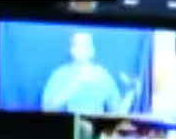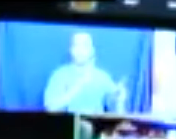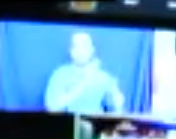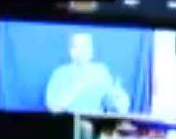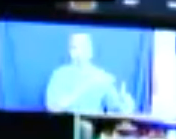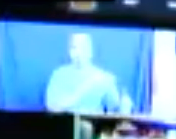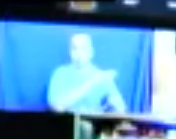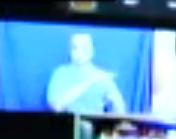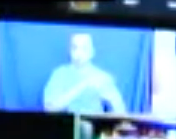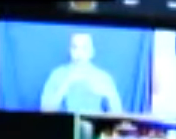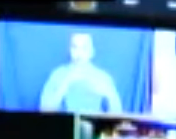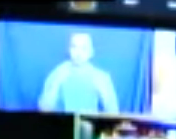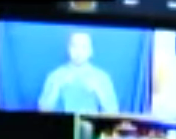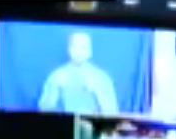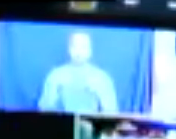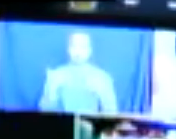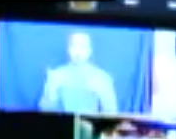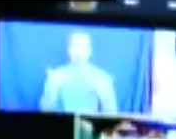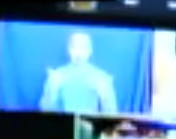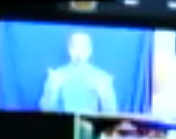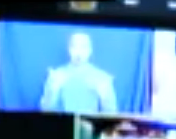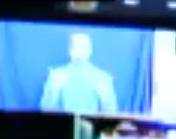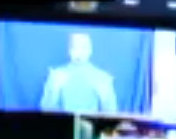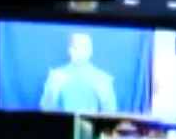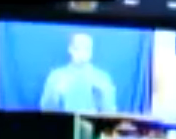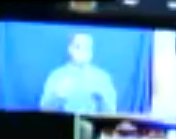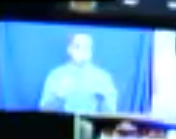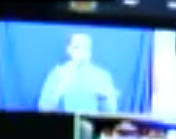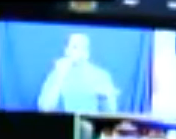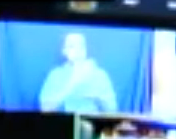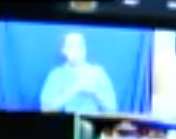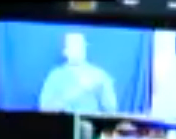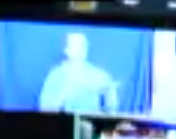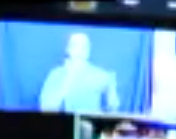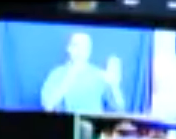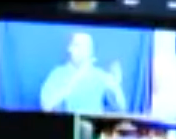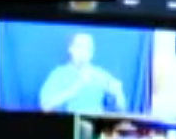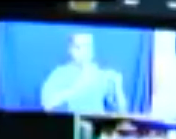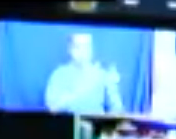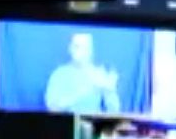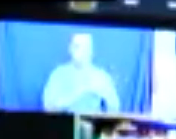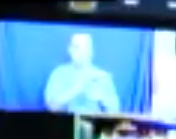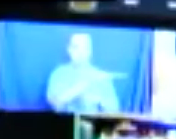I DON'T KNOW OFF THE TOP OF MY HEAD RIGHT NOW. THERE ARE SOME AMAZING GROUPS AND THE YOUNGER GENERATION IS